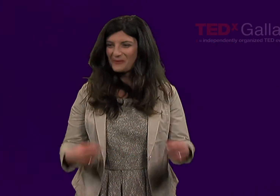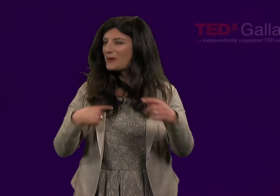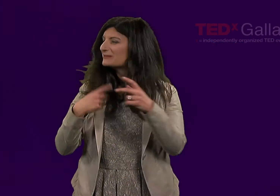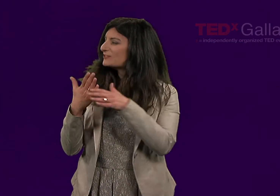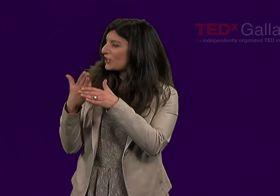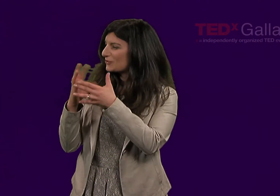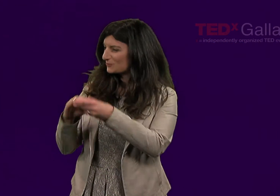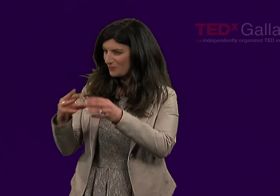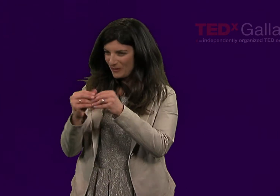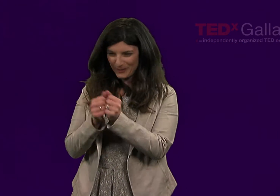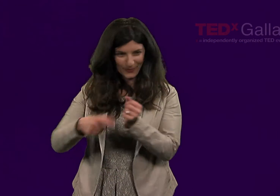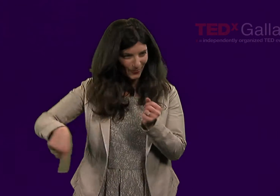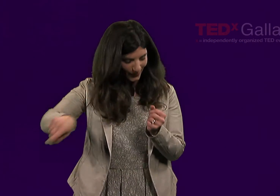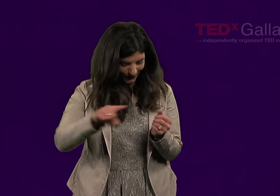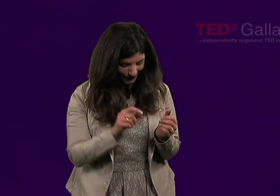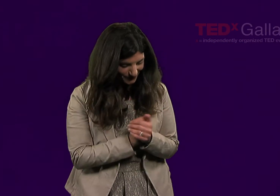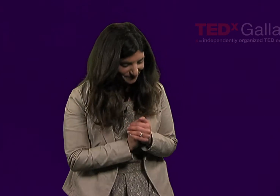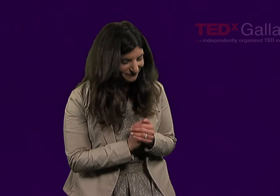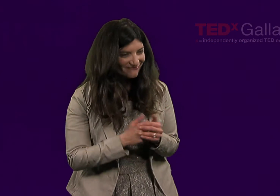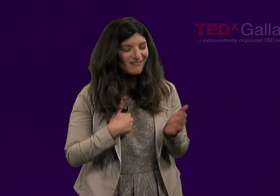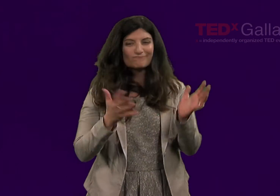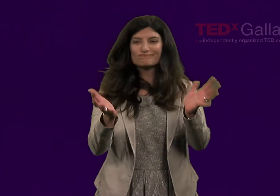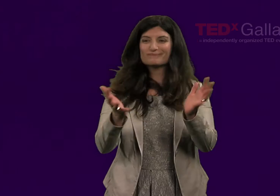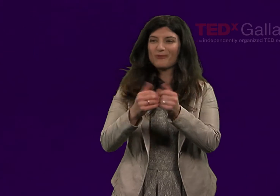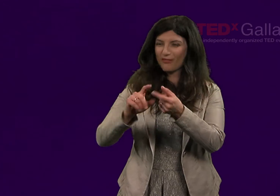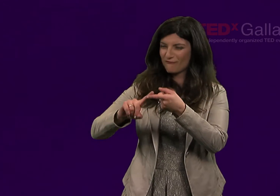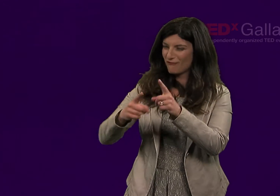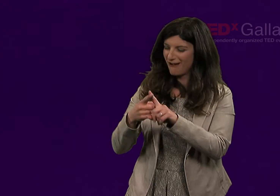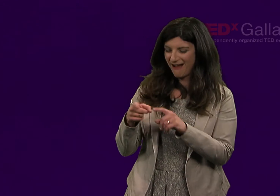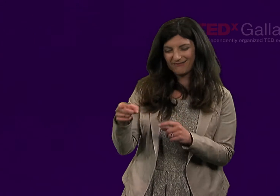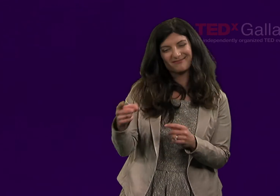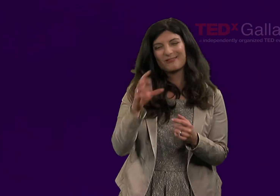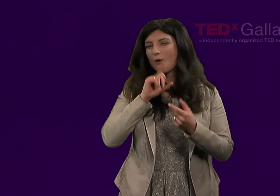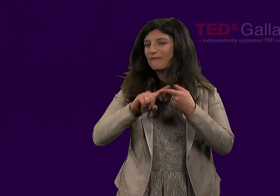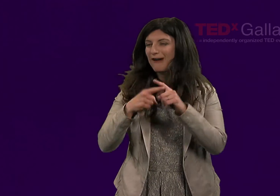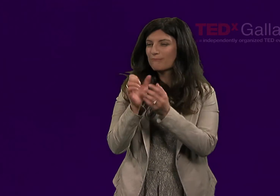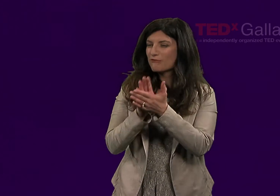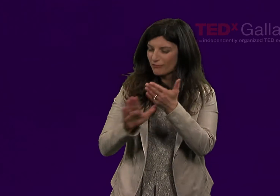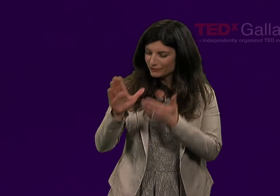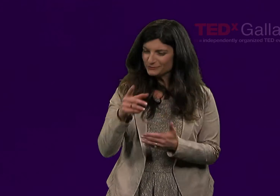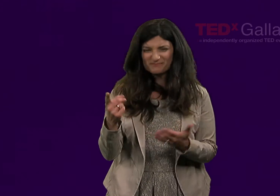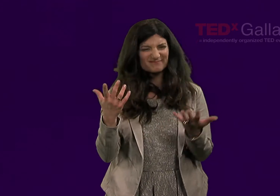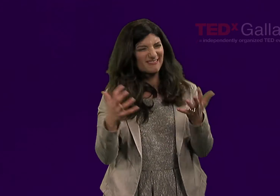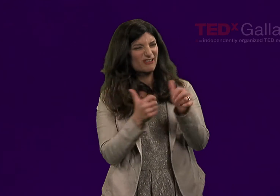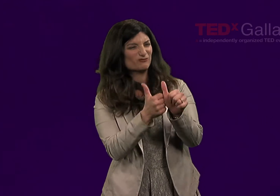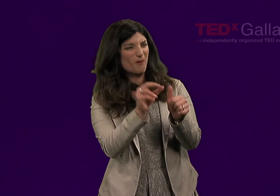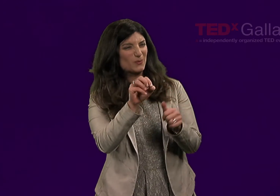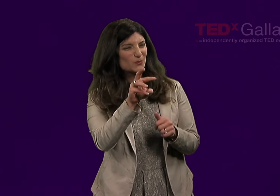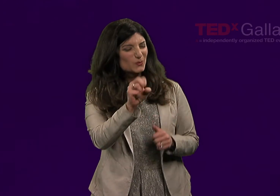I wanted to share a story with you this morning. You know, I was speaking with an old friend from college, and catching up on what's new,